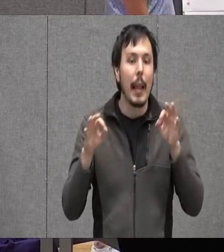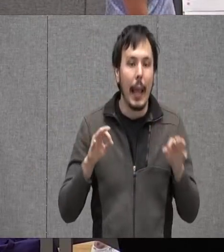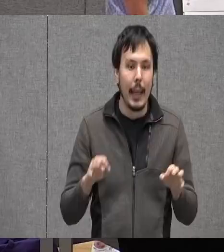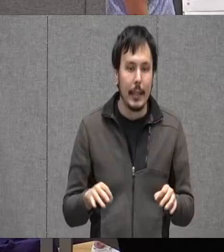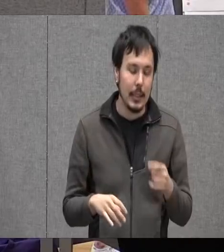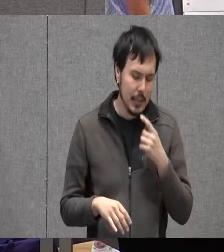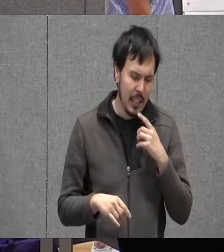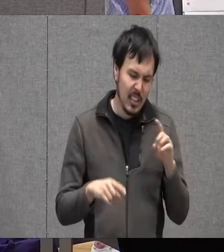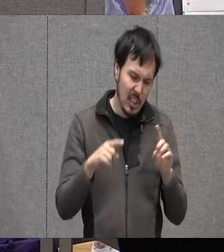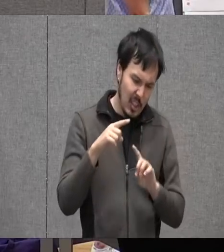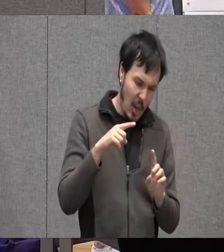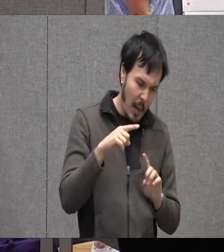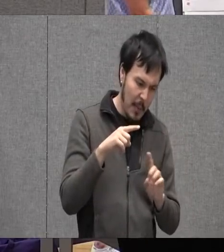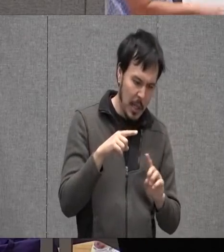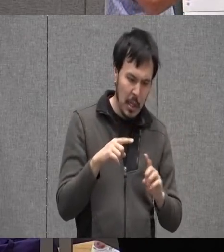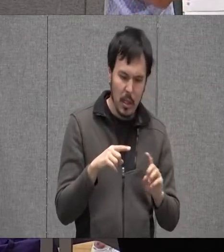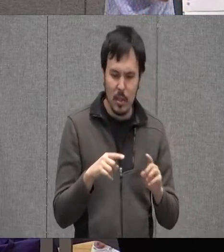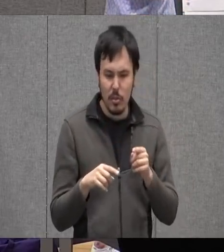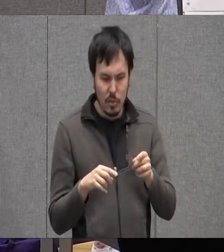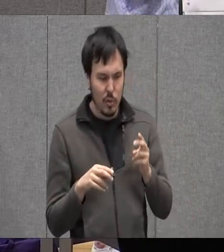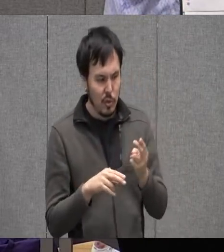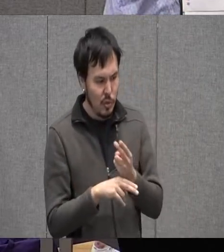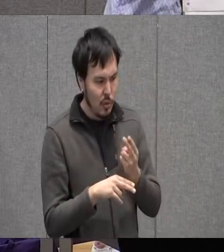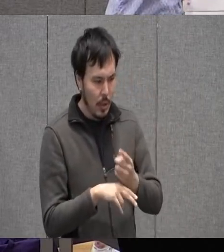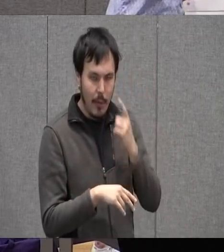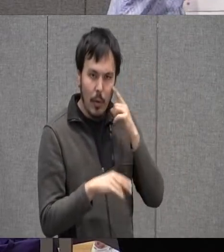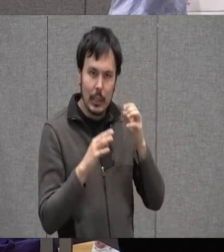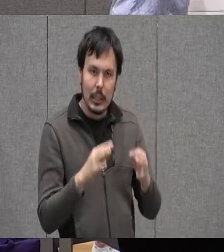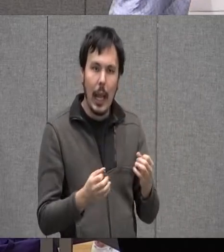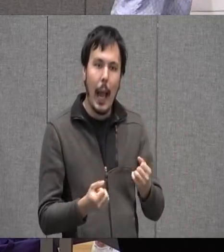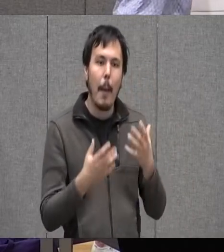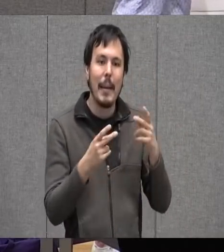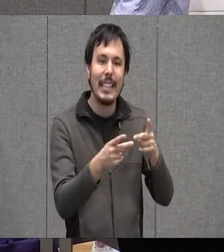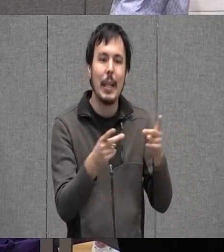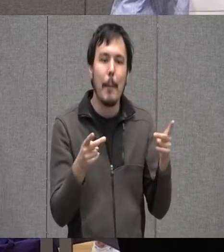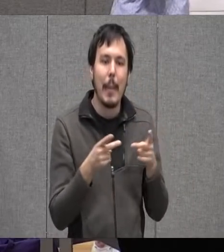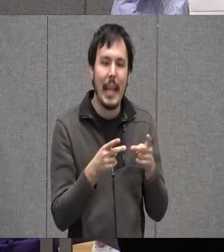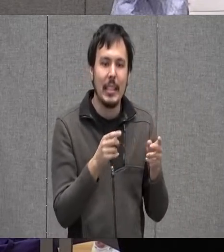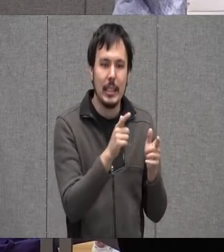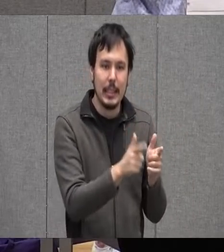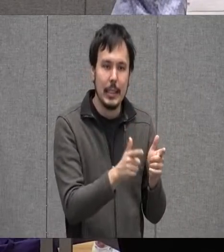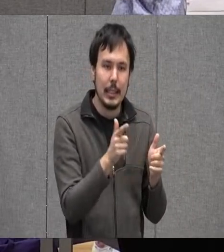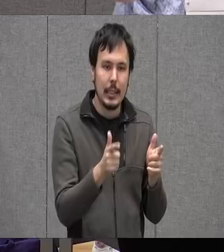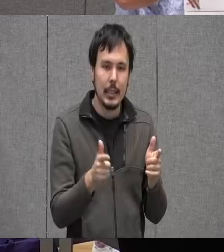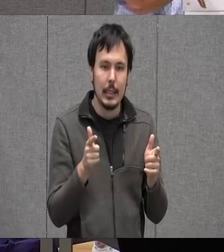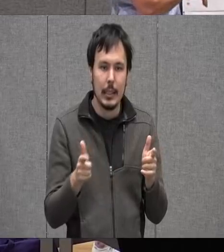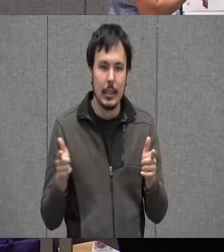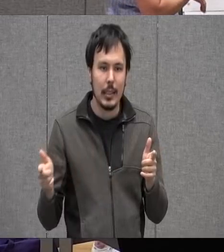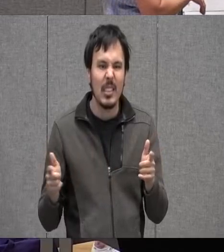"to decide the number of spaces." That's how many spots on the number line, that's kind of my thinking through it.